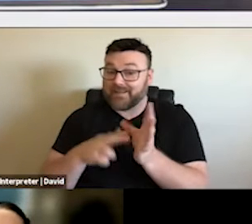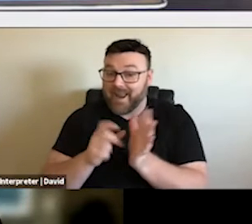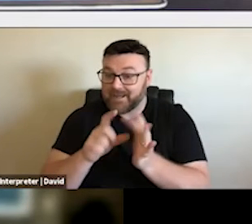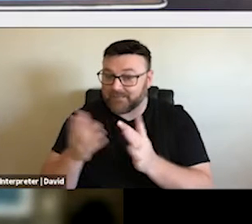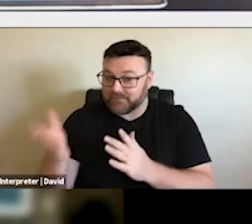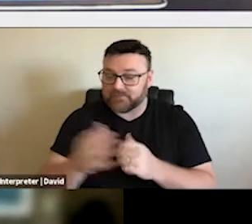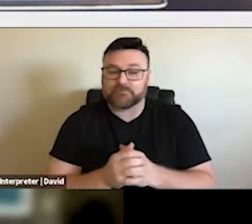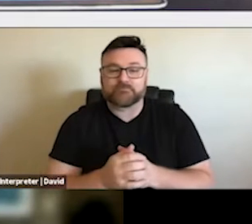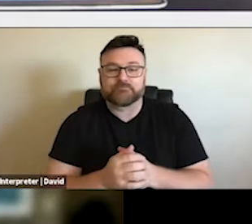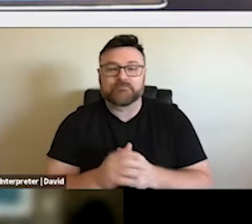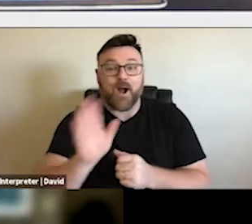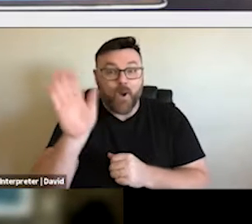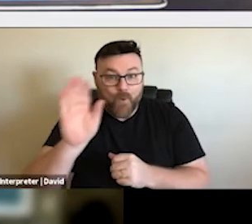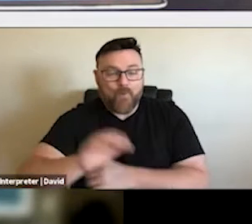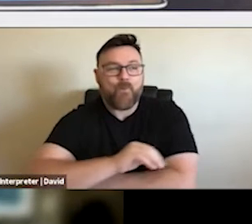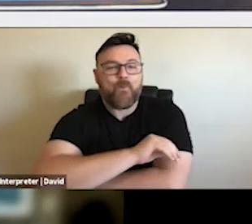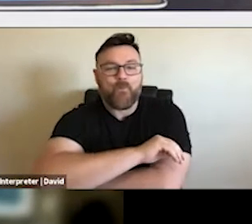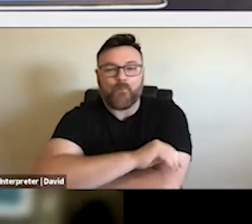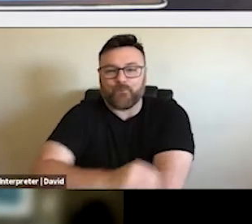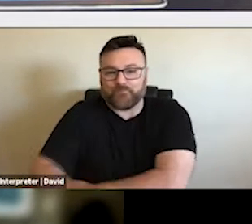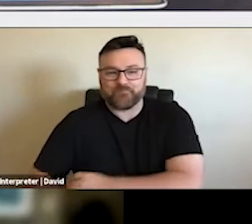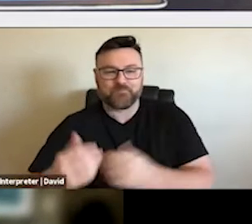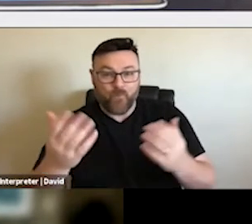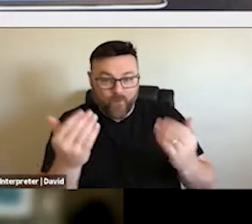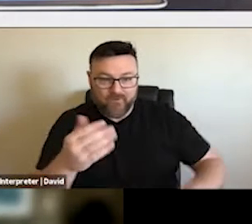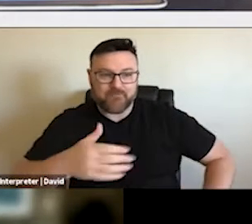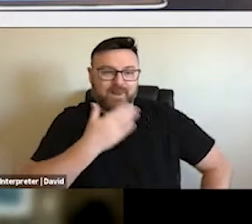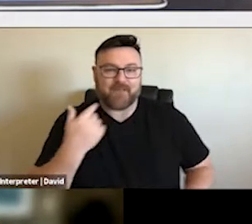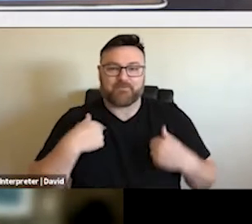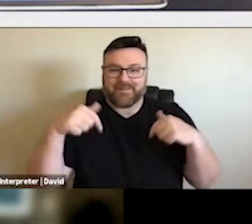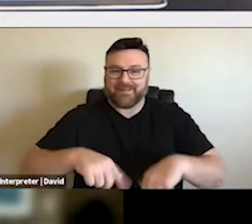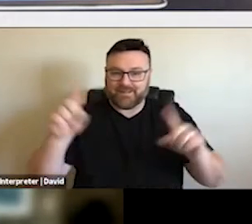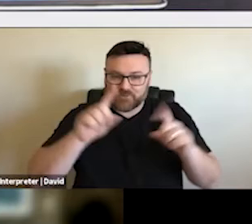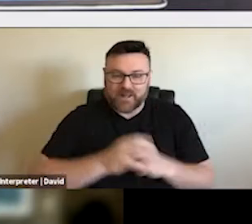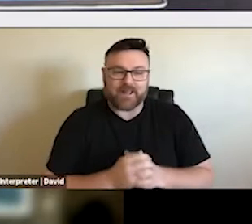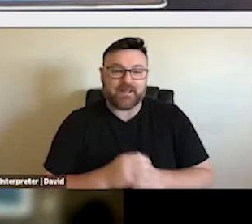We have a public holiday, so that means doing five days of work.